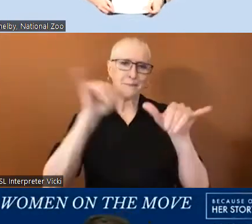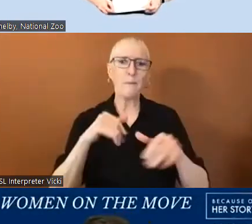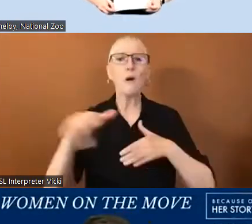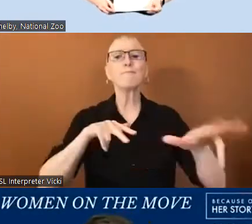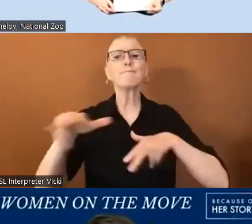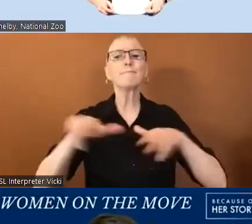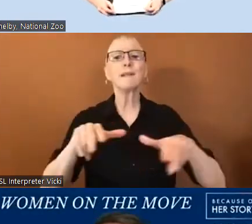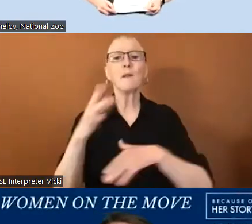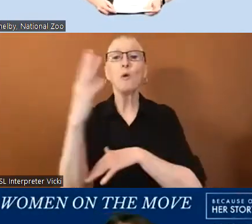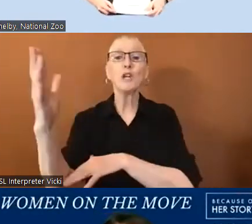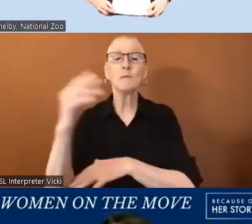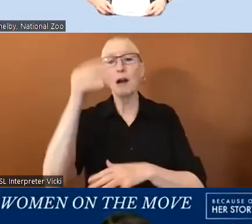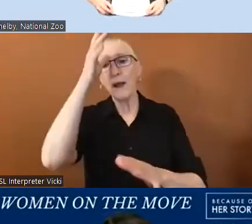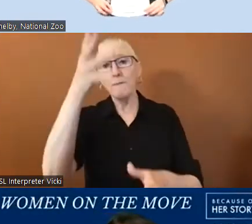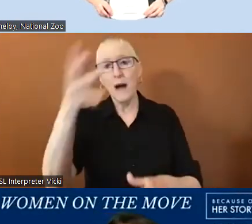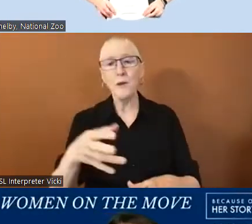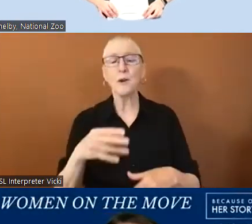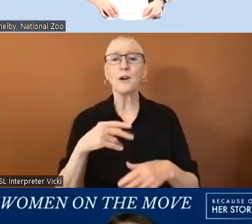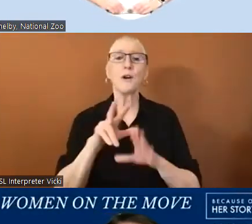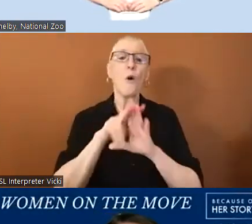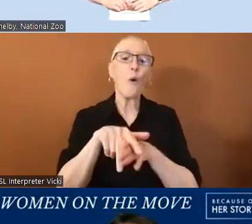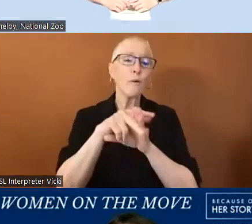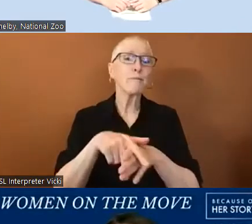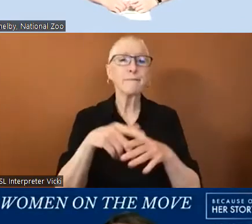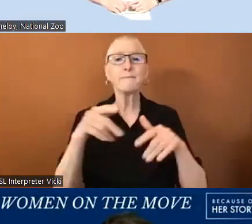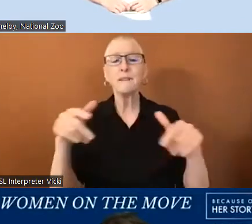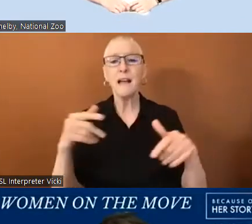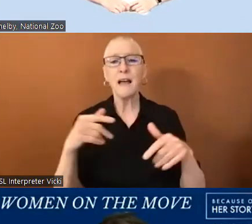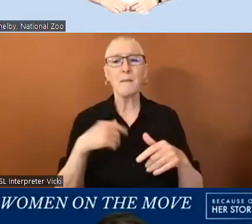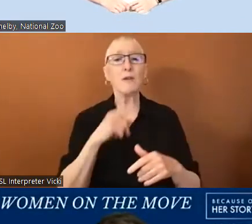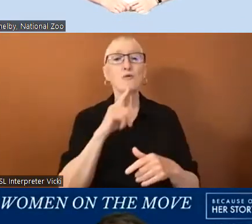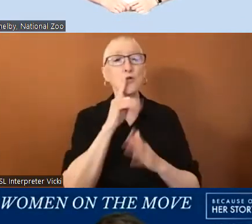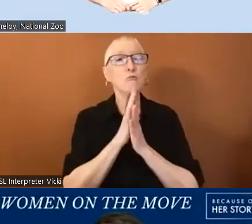grandfather, you know, I grew up riding horses, but I think my true passion kind of grew in college